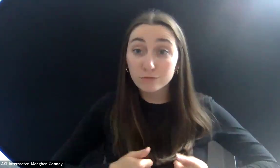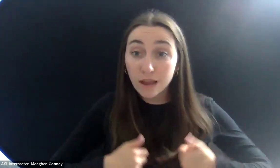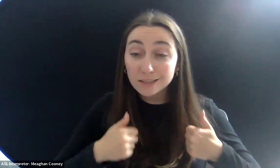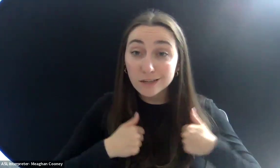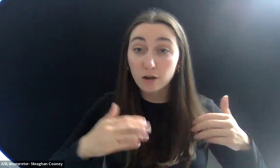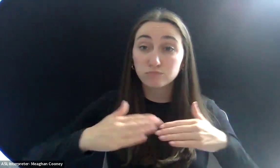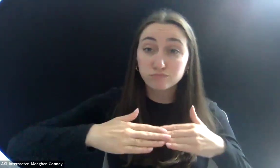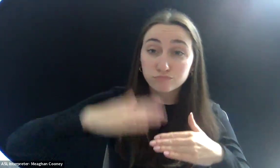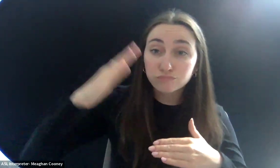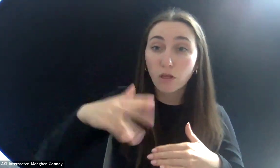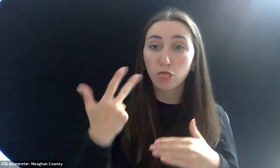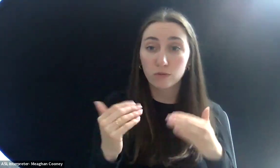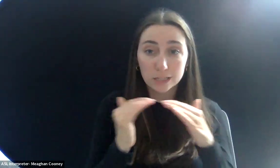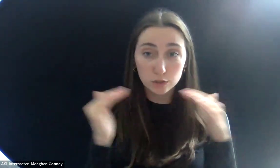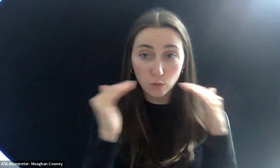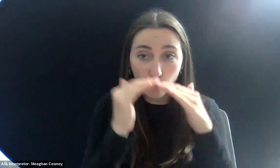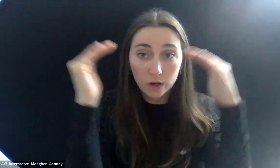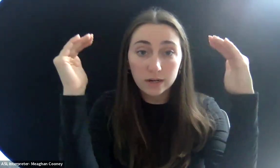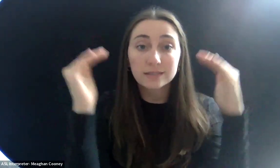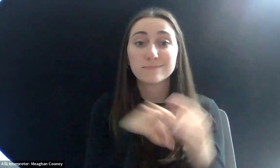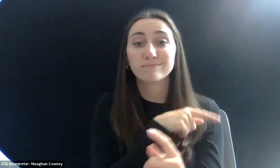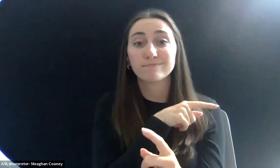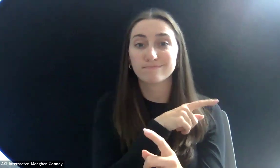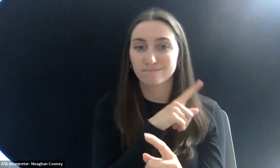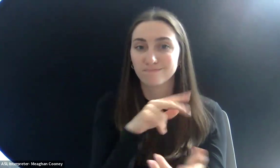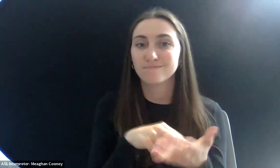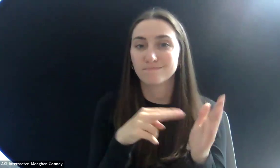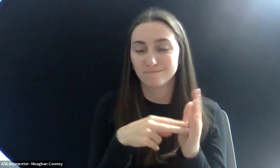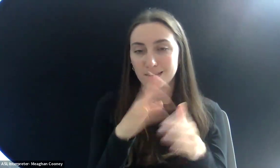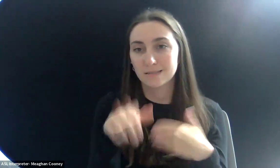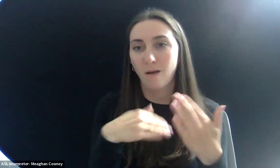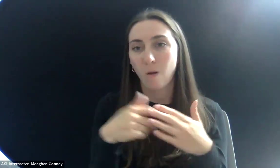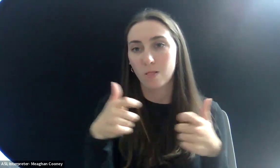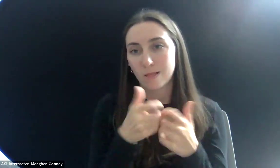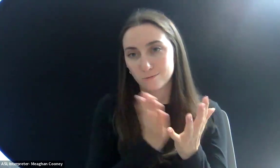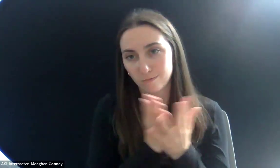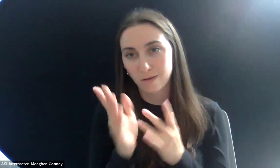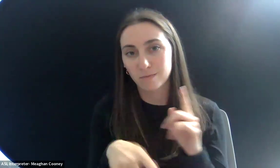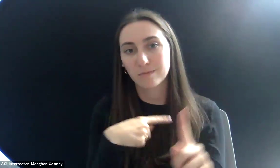it's the all electric path is specialized code passive house and.